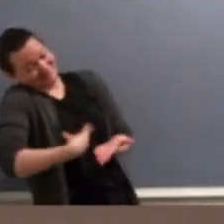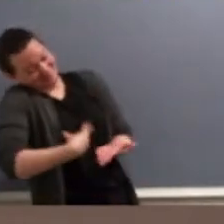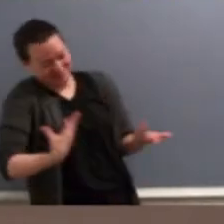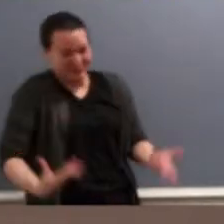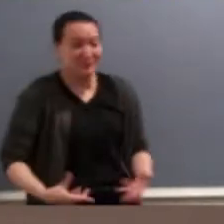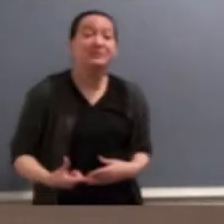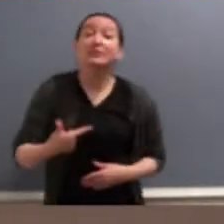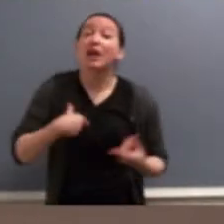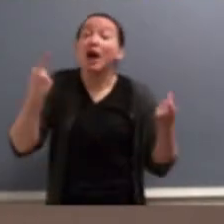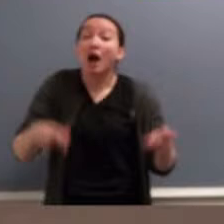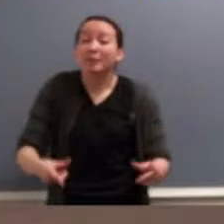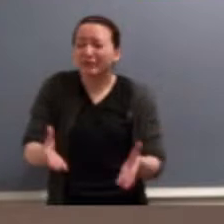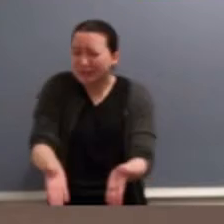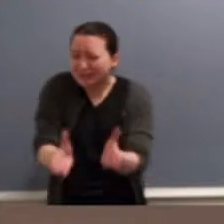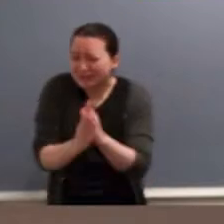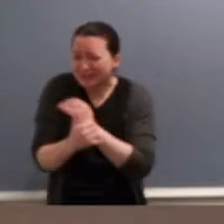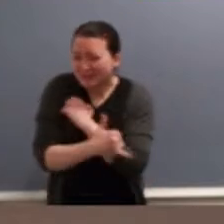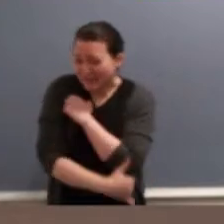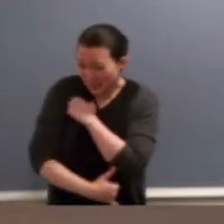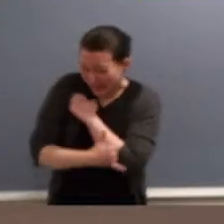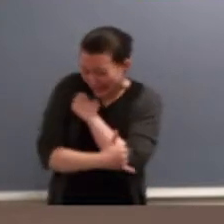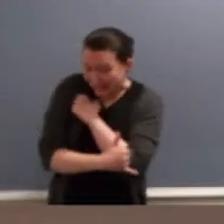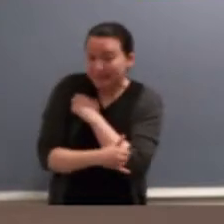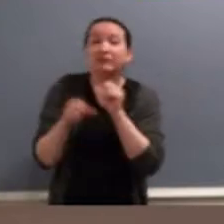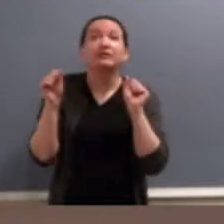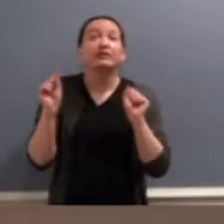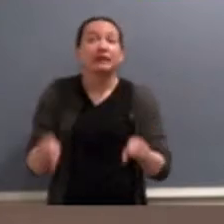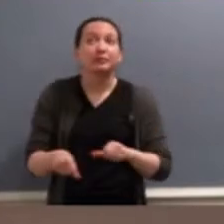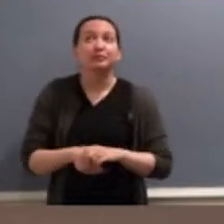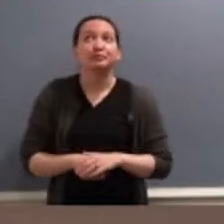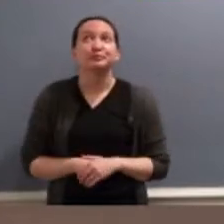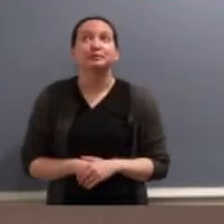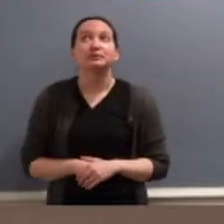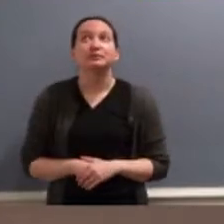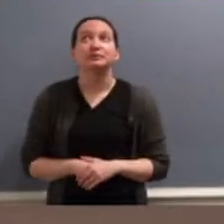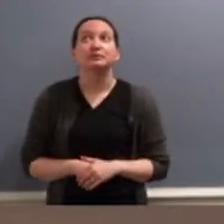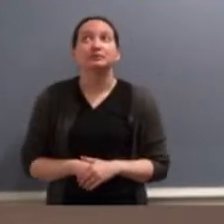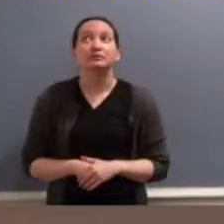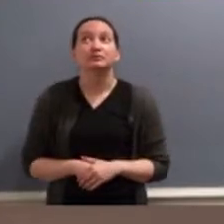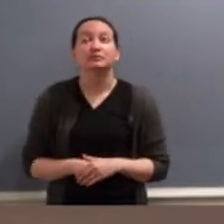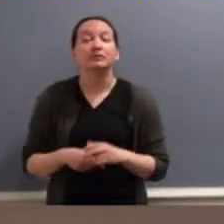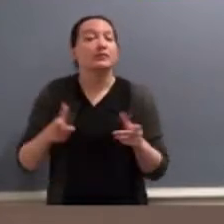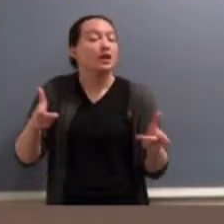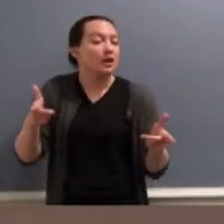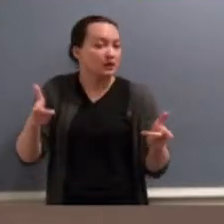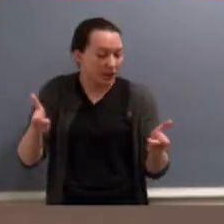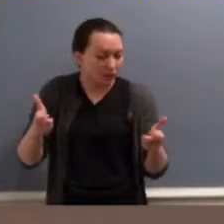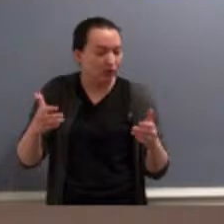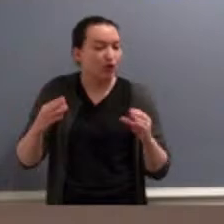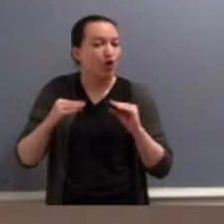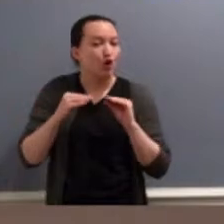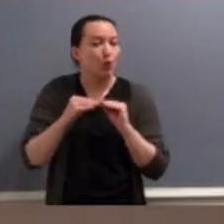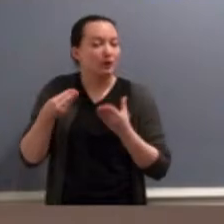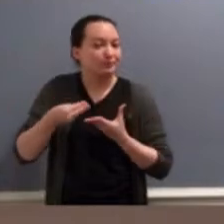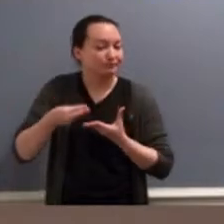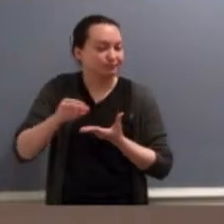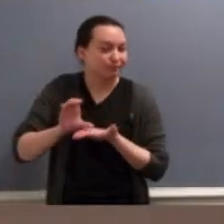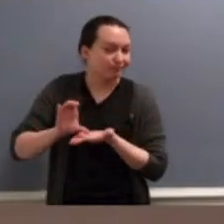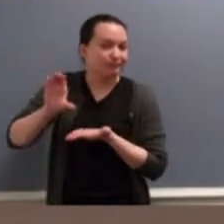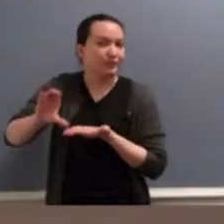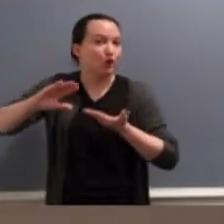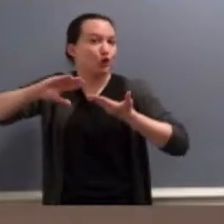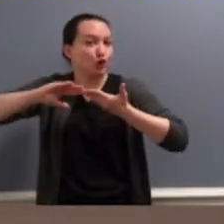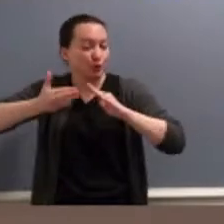was going to ask for the county to accelerate and put more resources into the community development